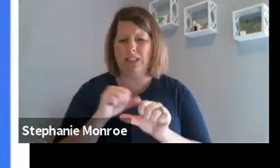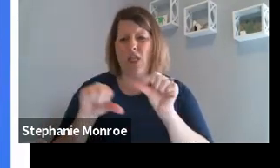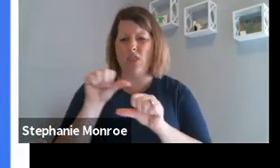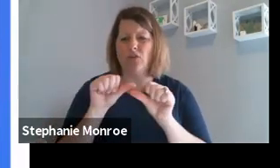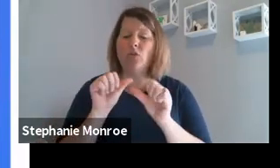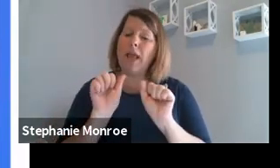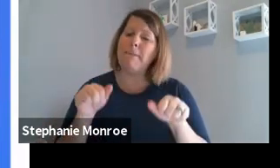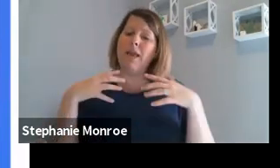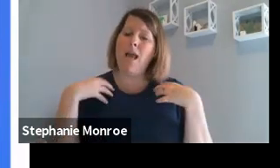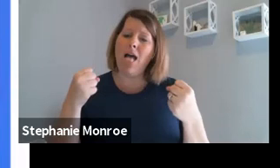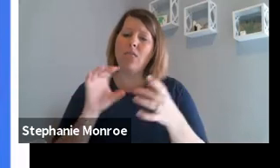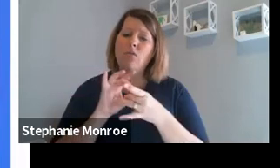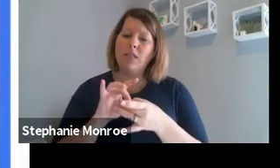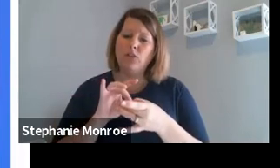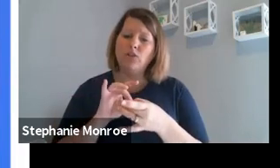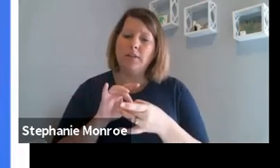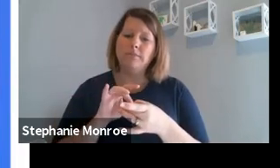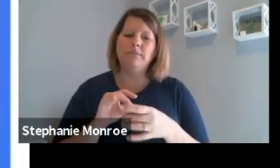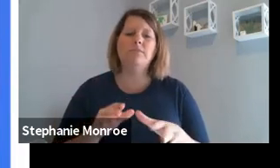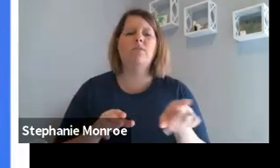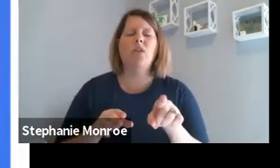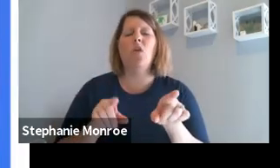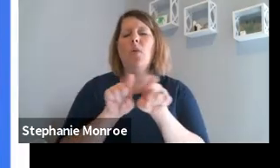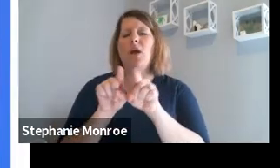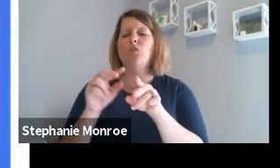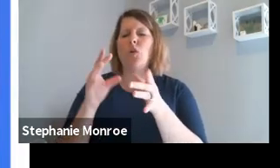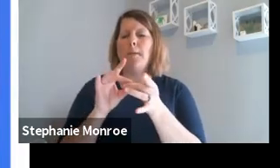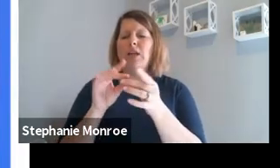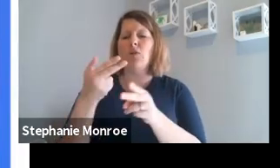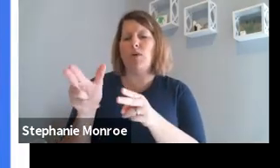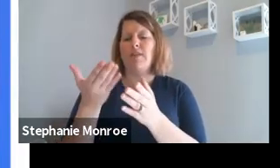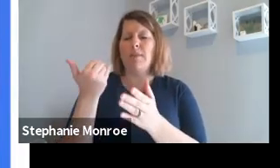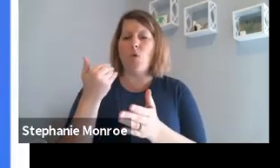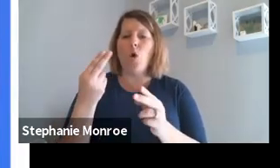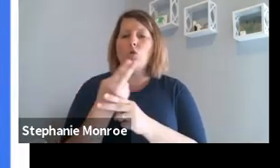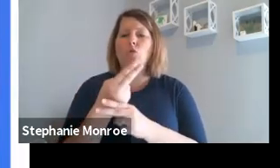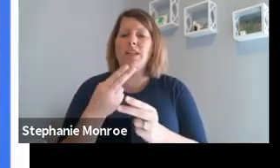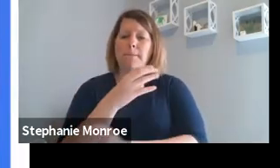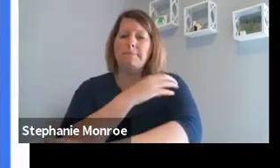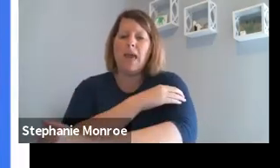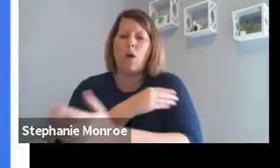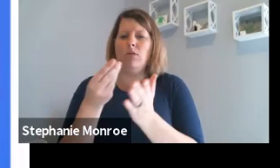Using economic power, we already mentioned it briefly before, but it's definitely something that we cannot leave out of the power and control wheel.